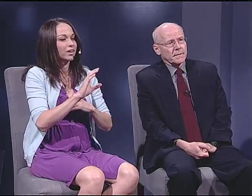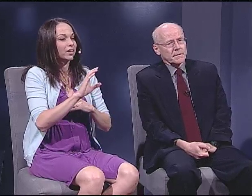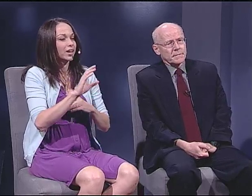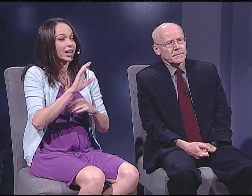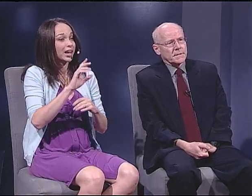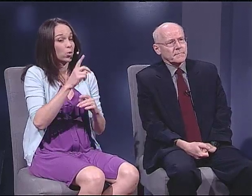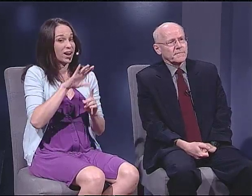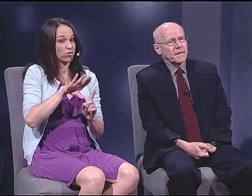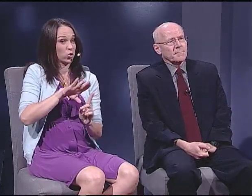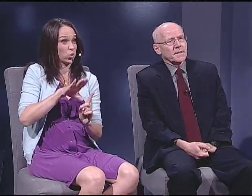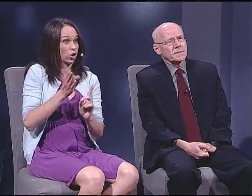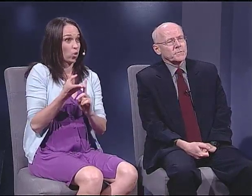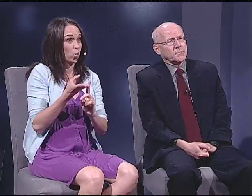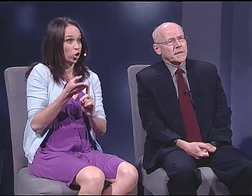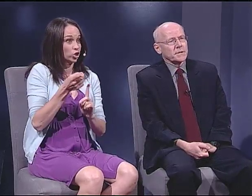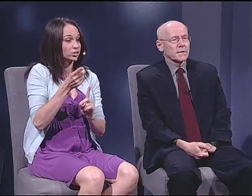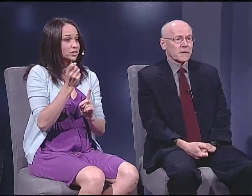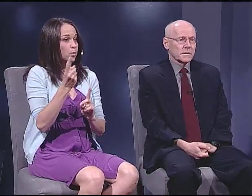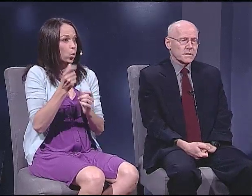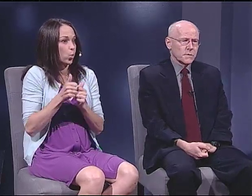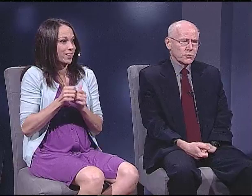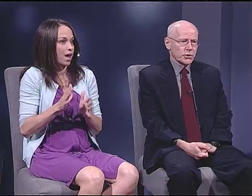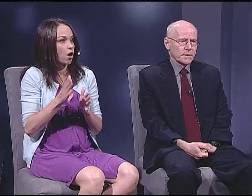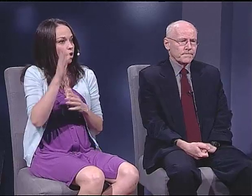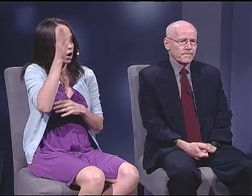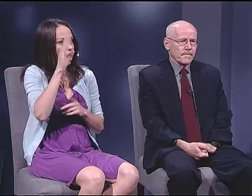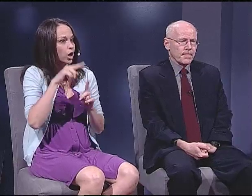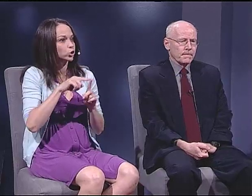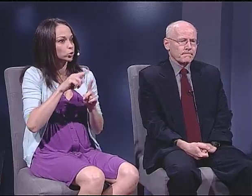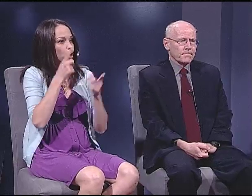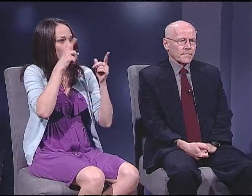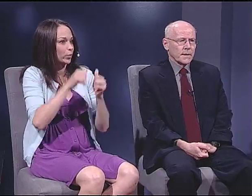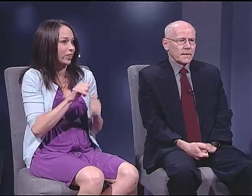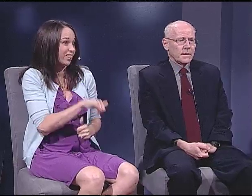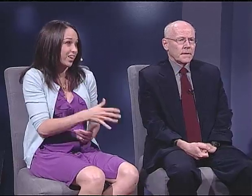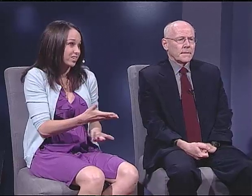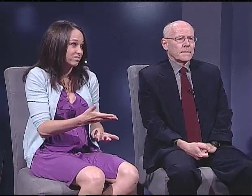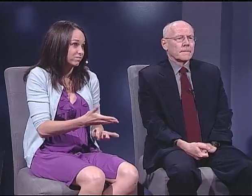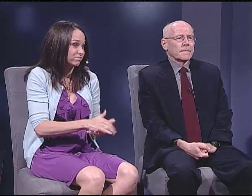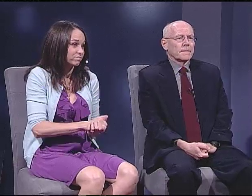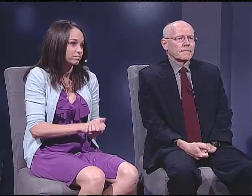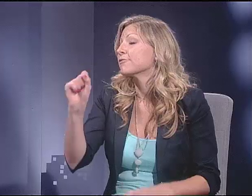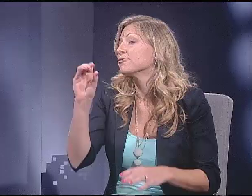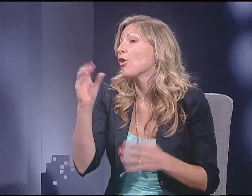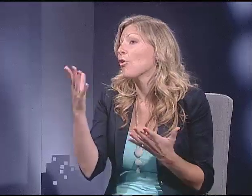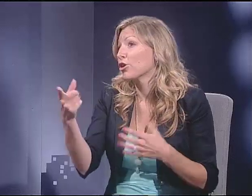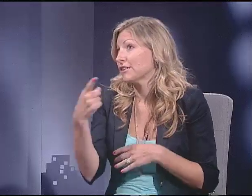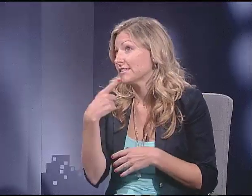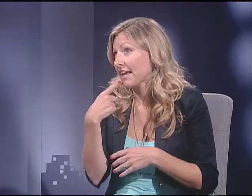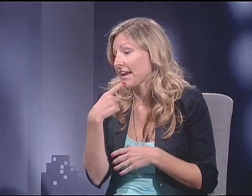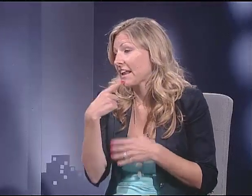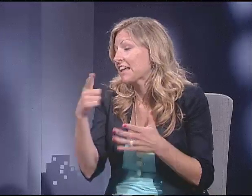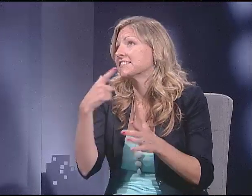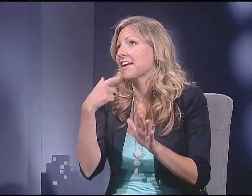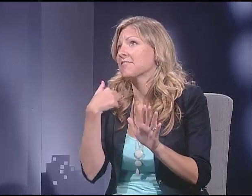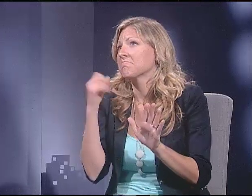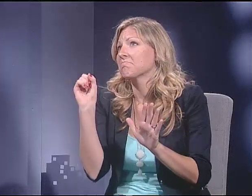to except the faith faced interpretation of the Constitution. [ Pause ]